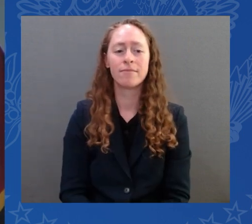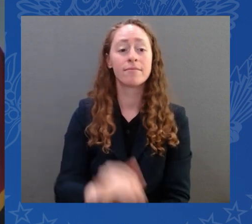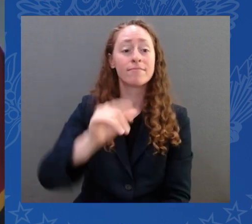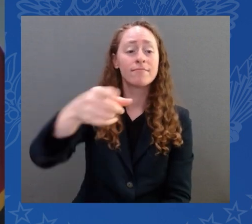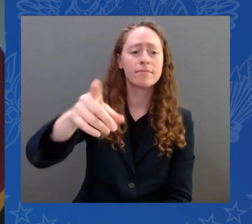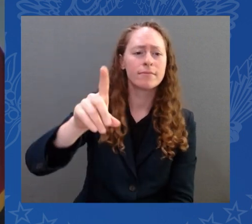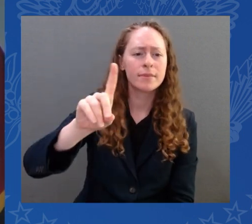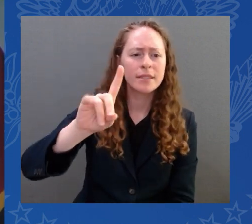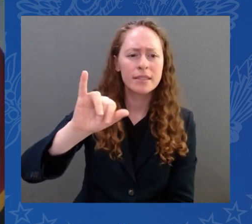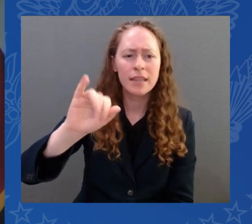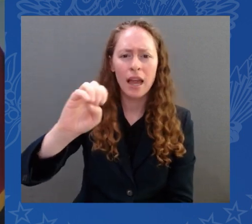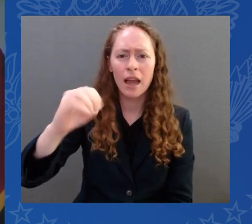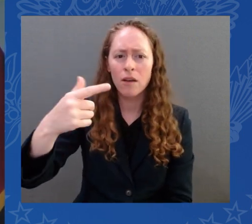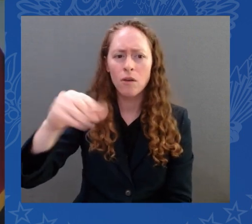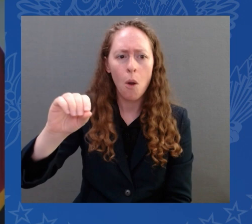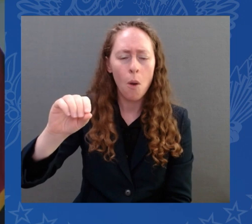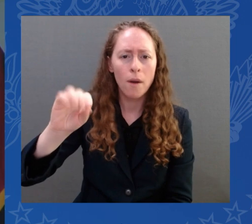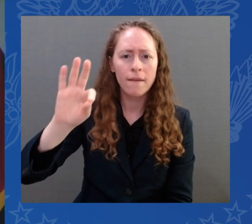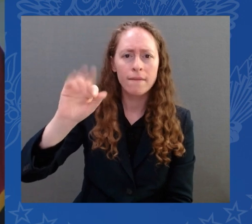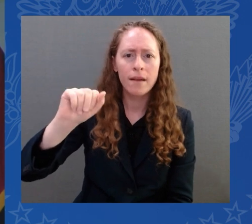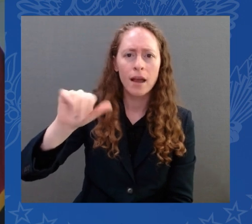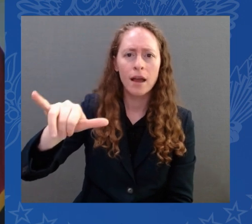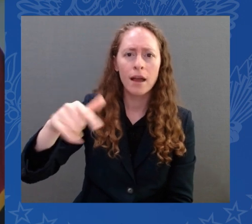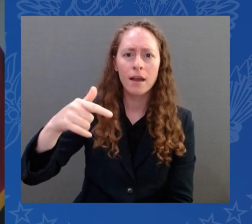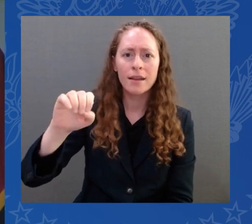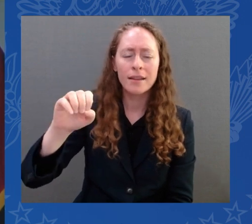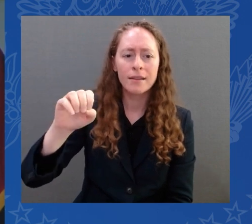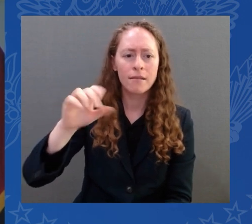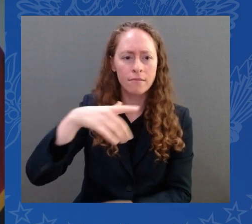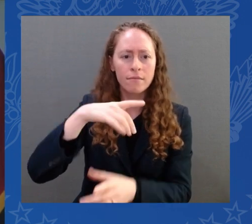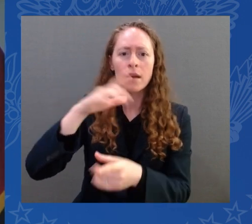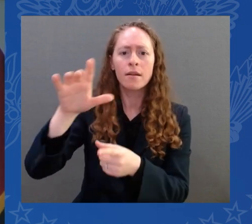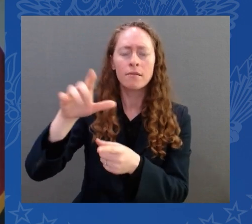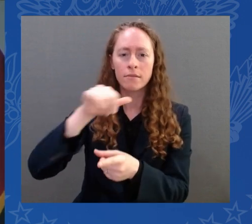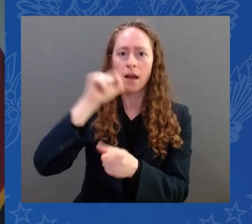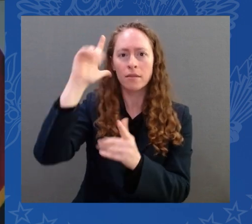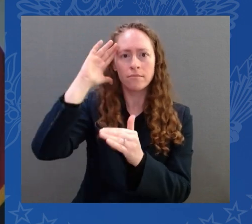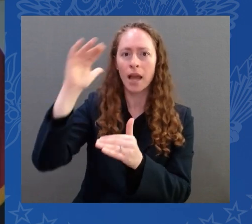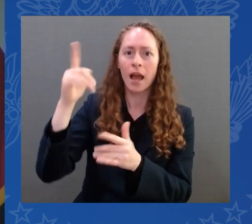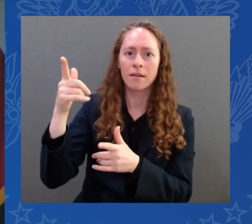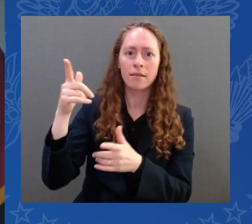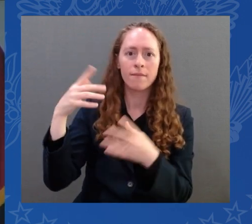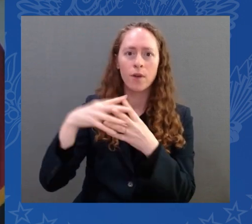You won the game. You won the game. The class of Midshipman Sarah Skinner,